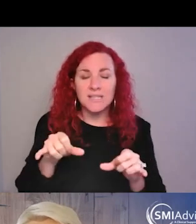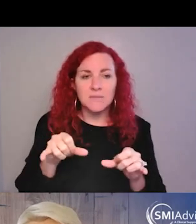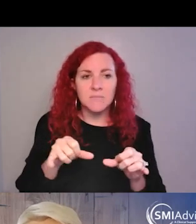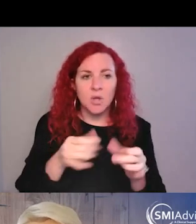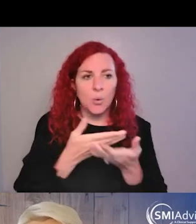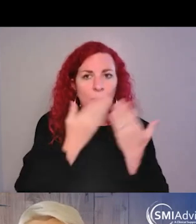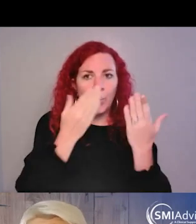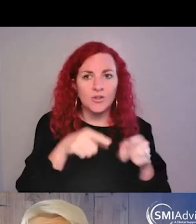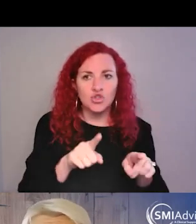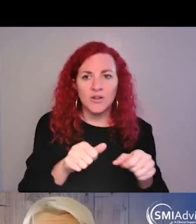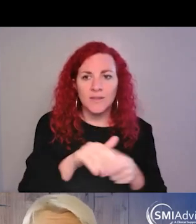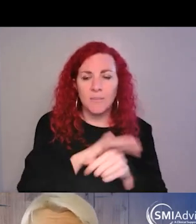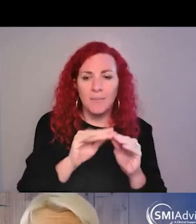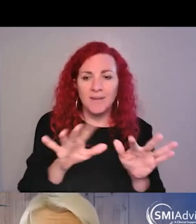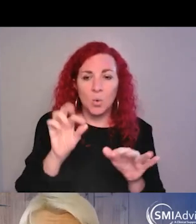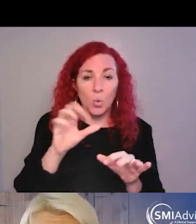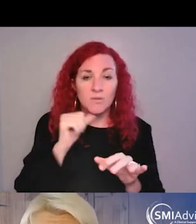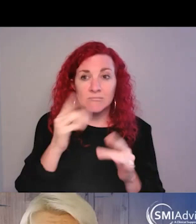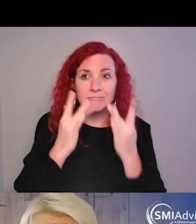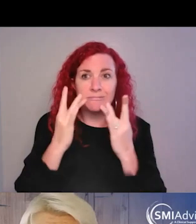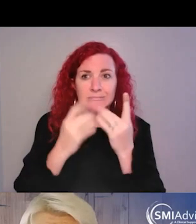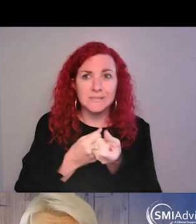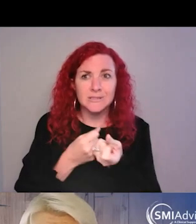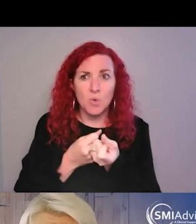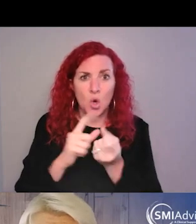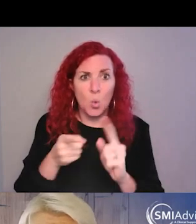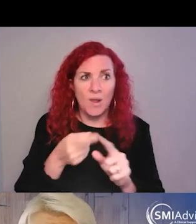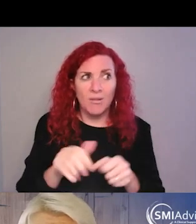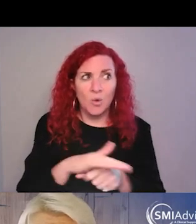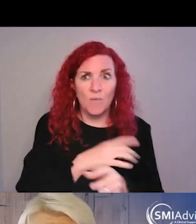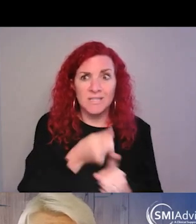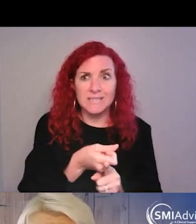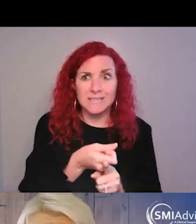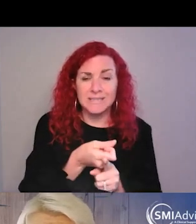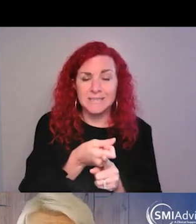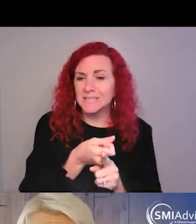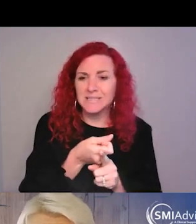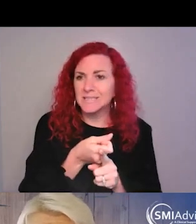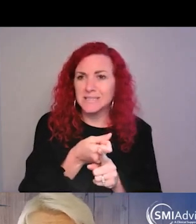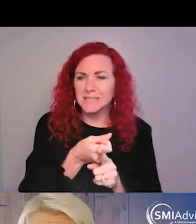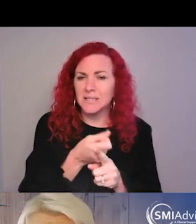DID NOT HAVE SUFFICIENT SUPPORT, WHAT DO YOU HAVE NOW TO HELP YOU